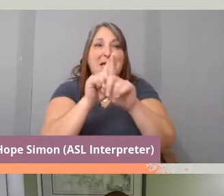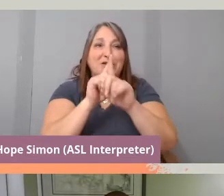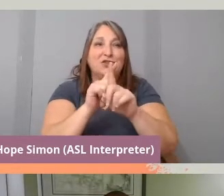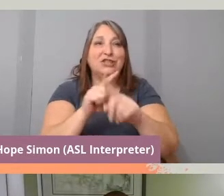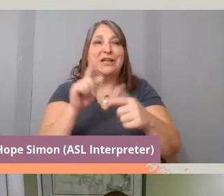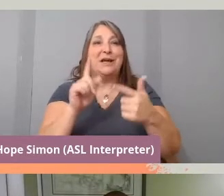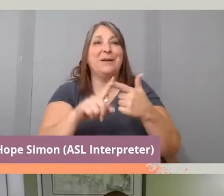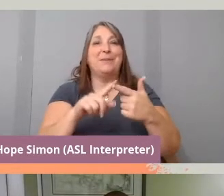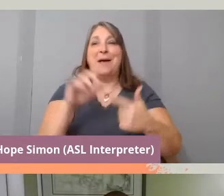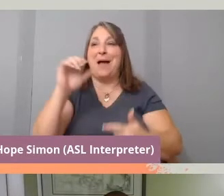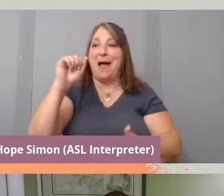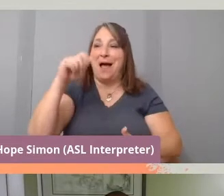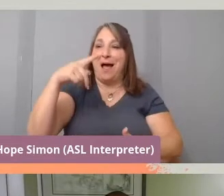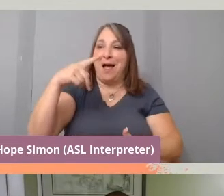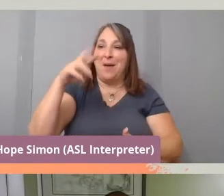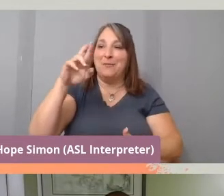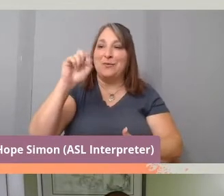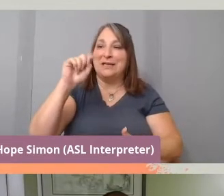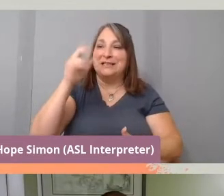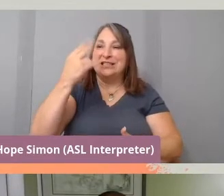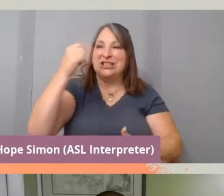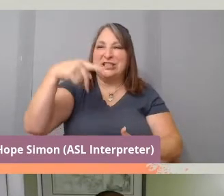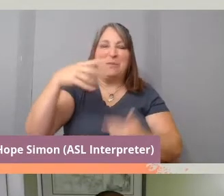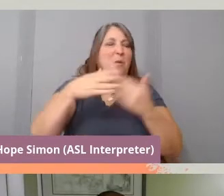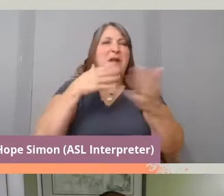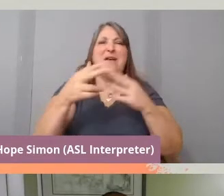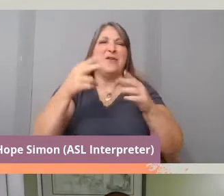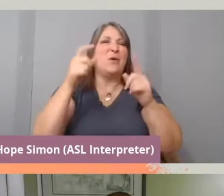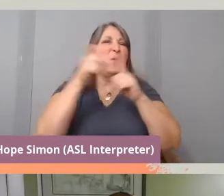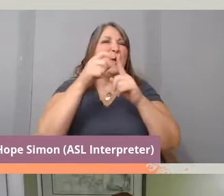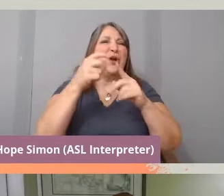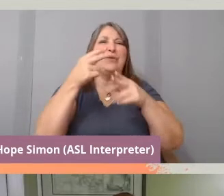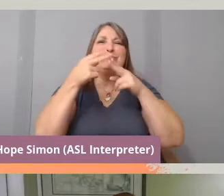whatever we wanna call that, I think, it's particularly important for people